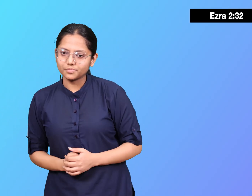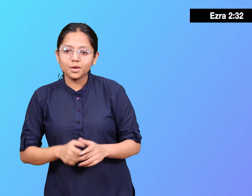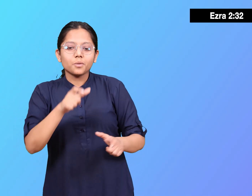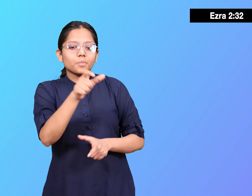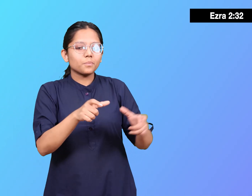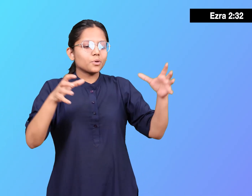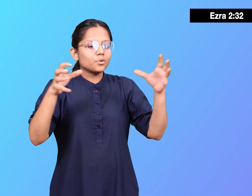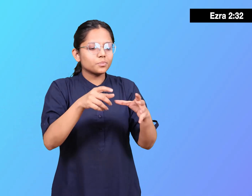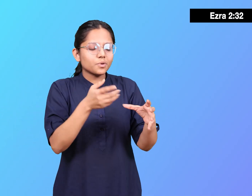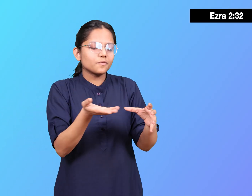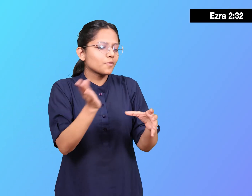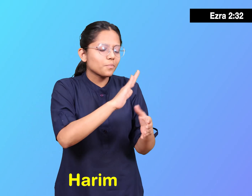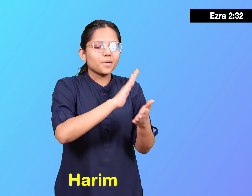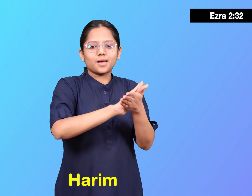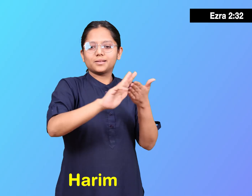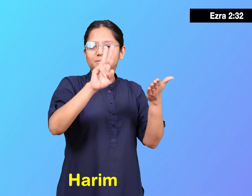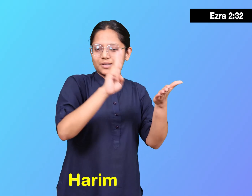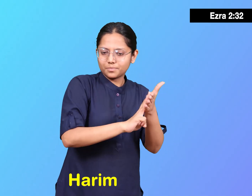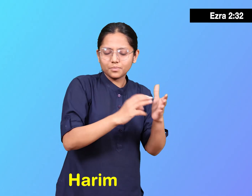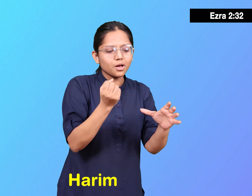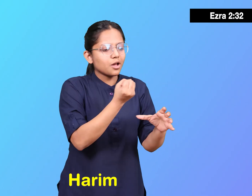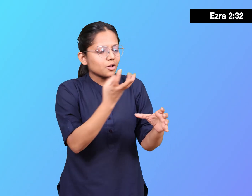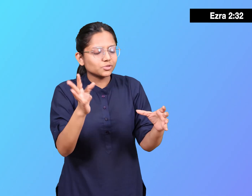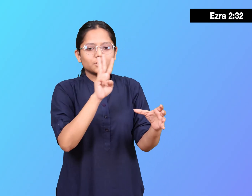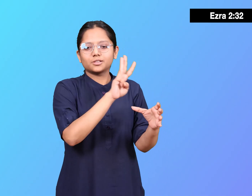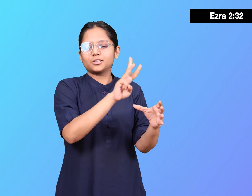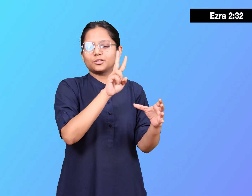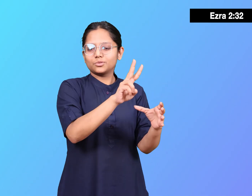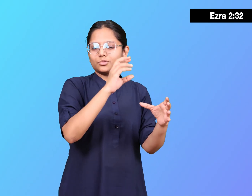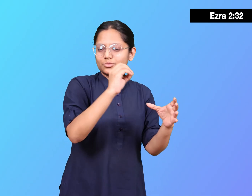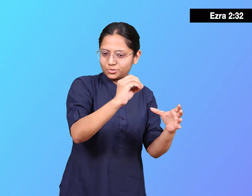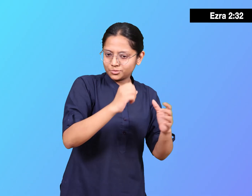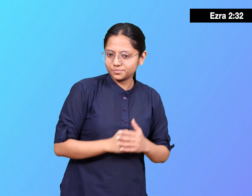from the town of Harim: 320